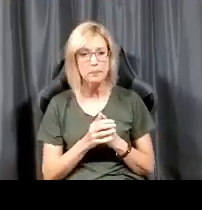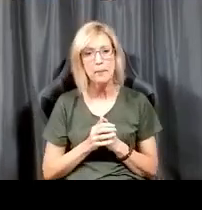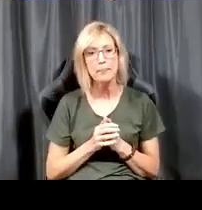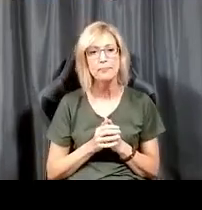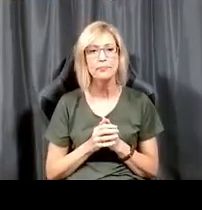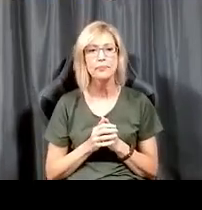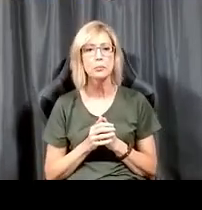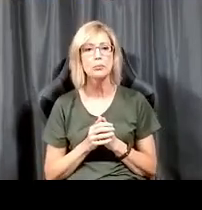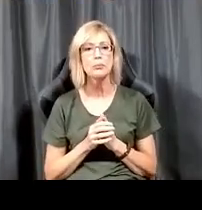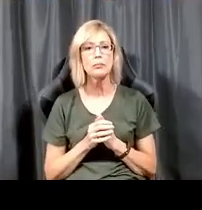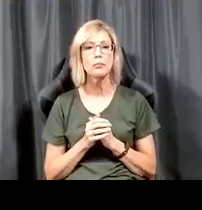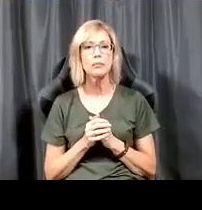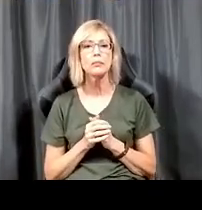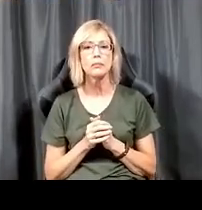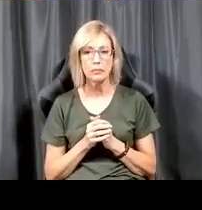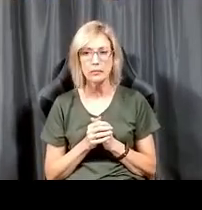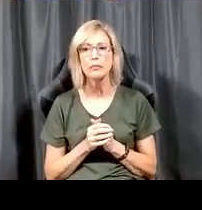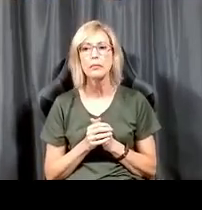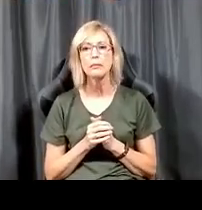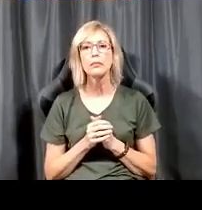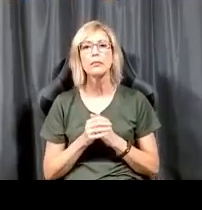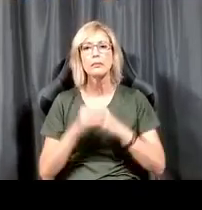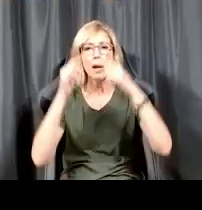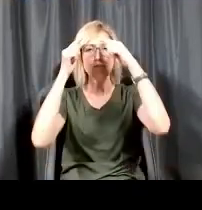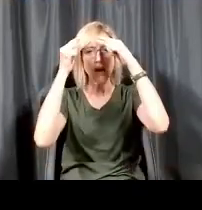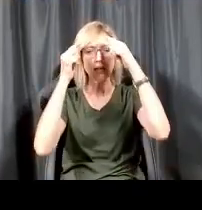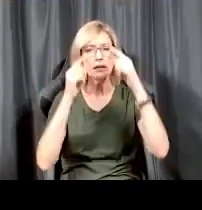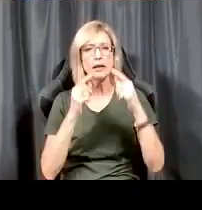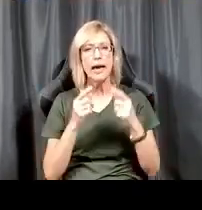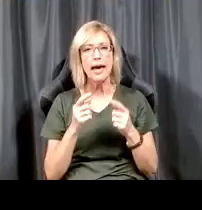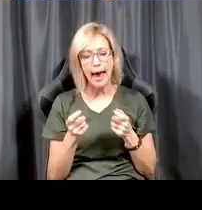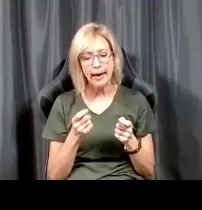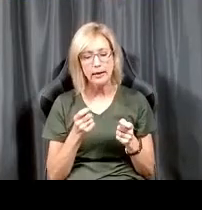is to be able process and manage the smell or odor of it